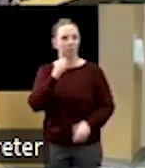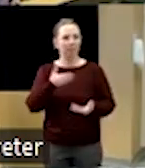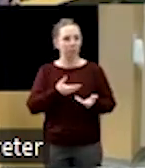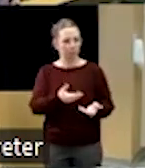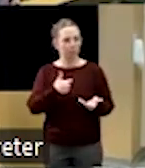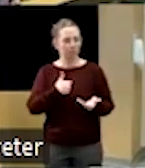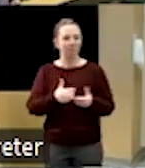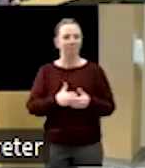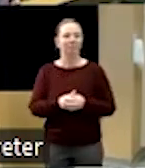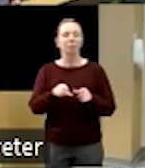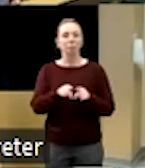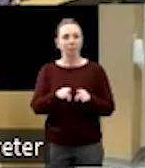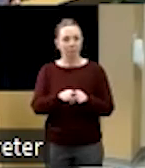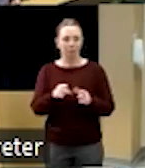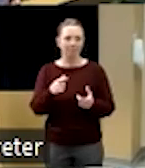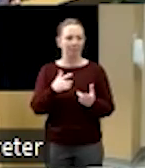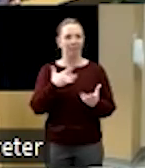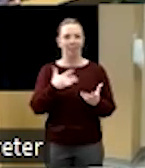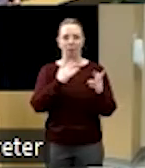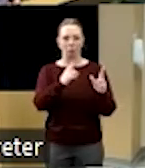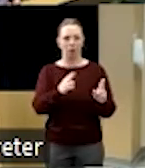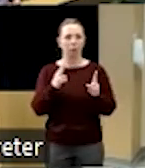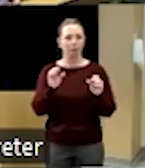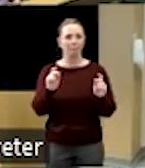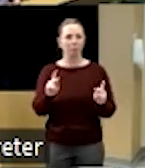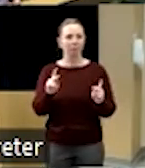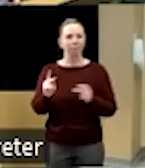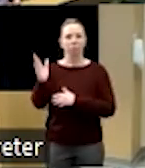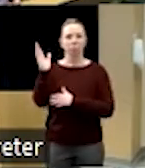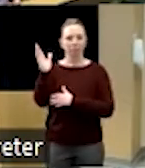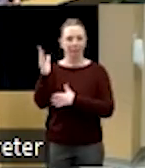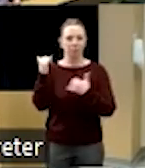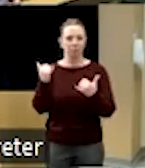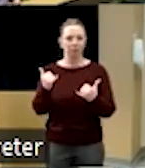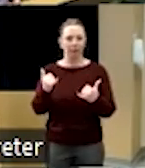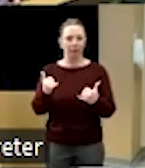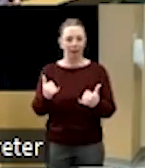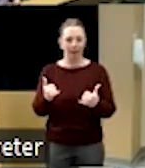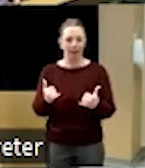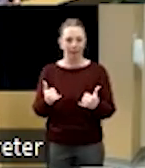and also I'm very honored to present um well the way we're doing pain therapy for chronic